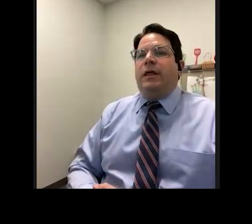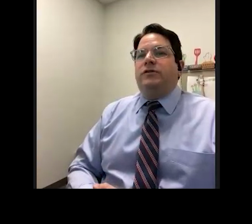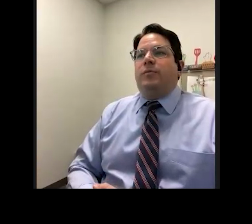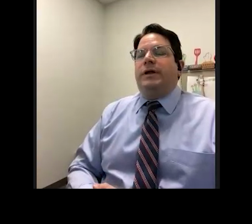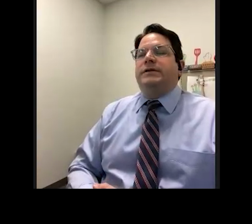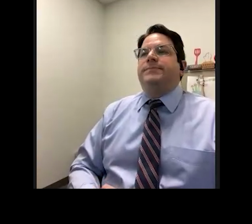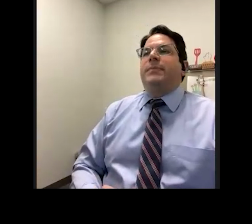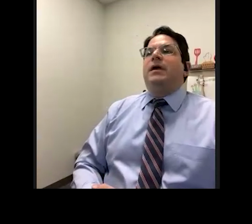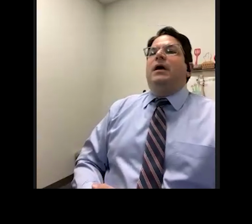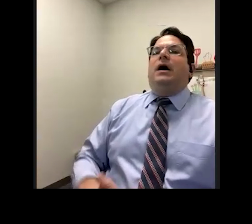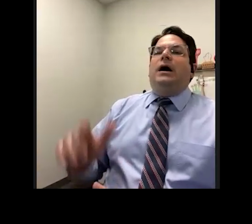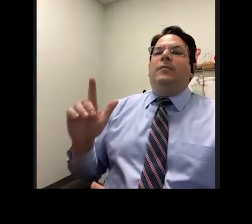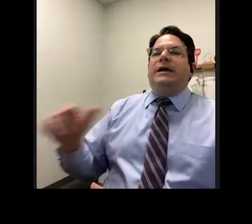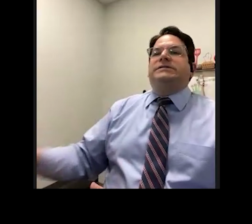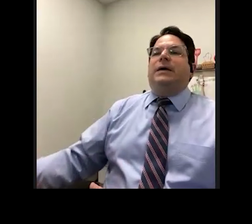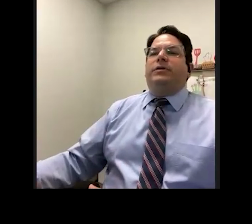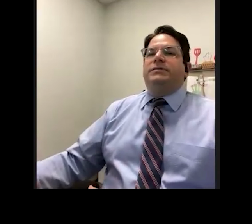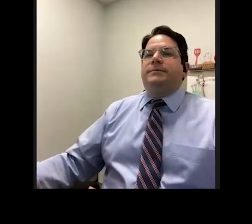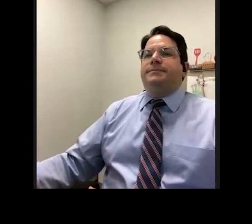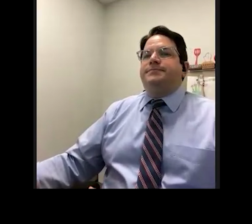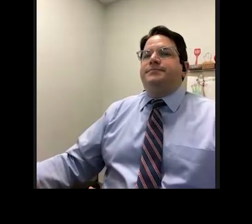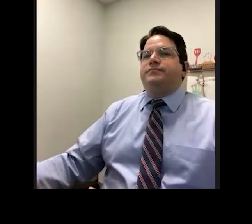that that took place. Next slide, please.